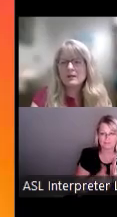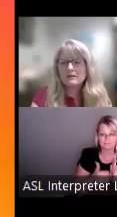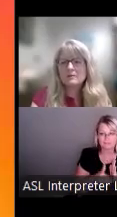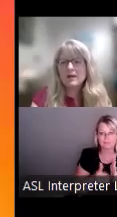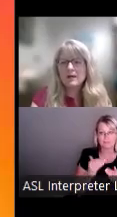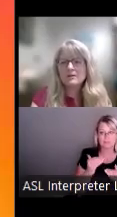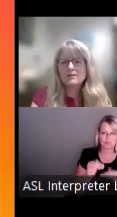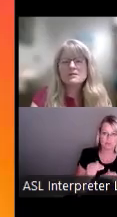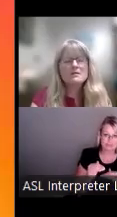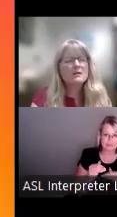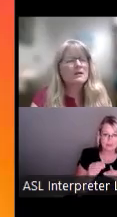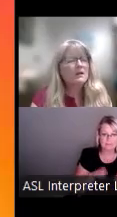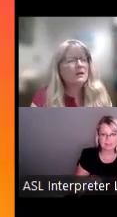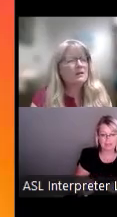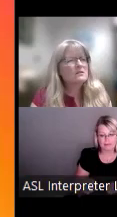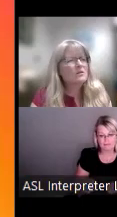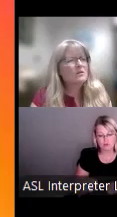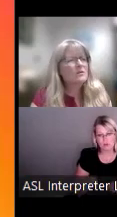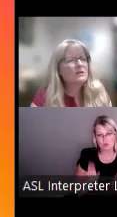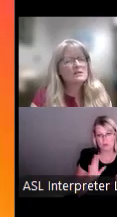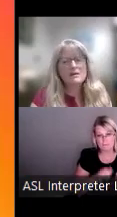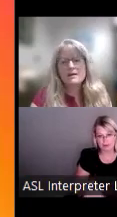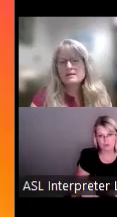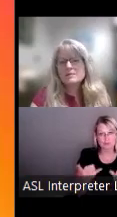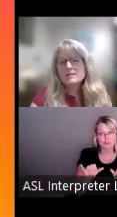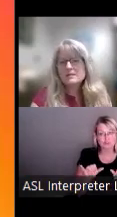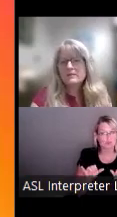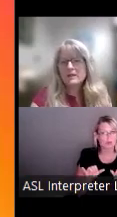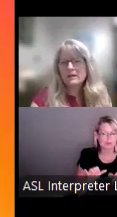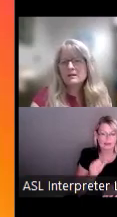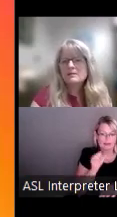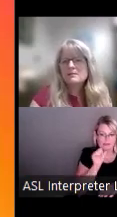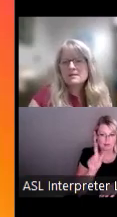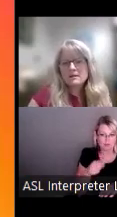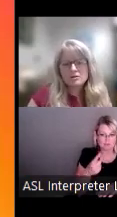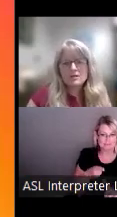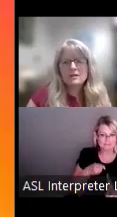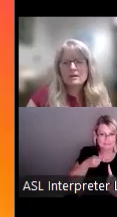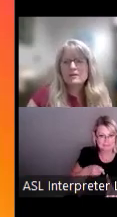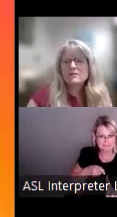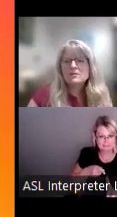behavior patterns, and so it's not a specific section in there